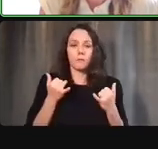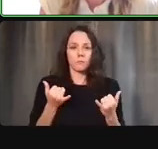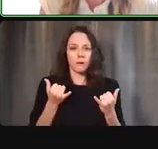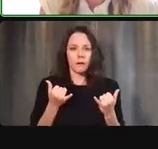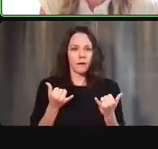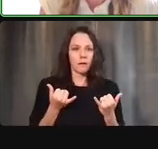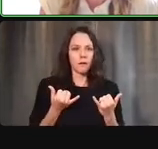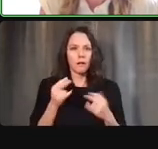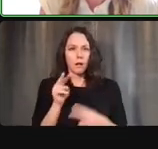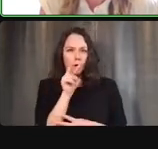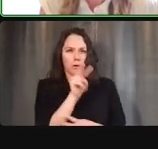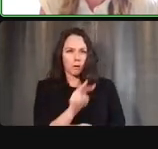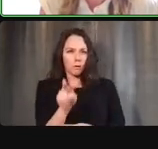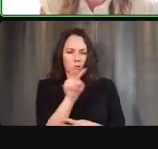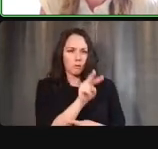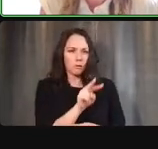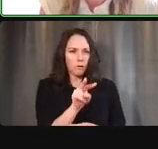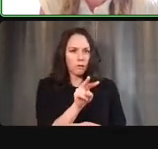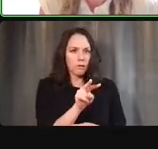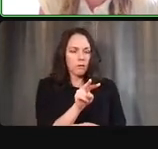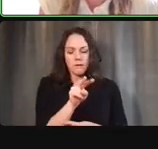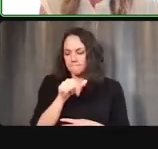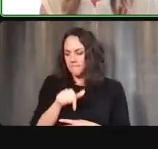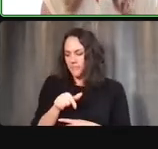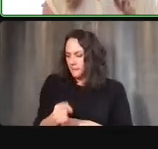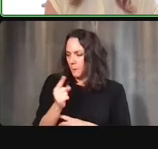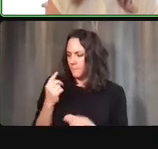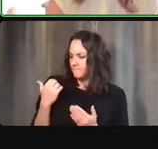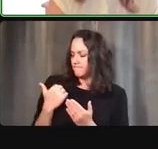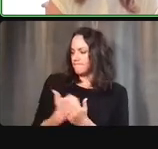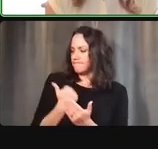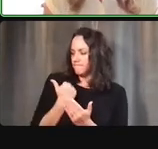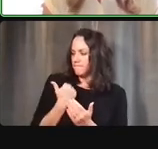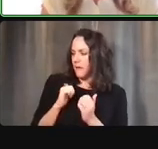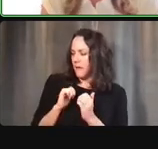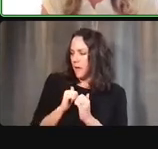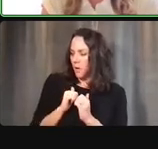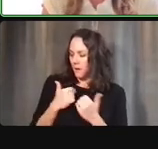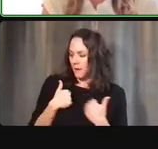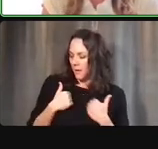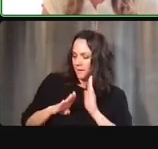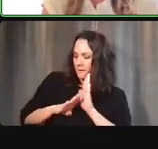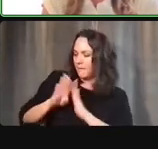that will cultivate wellness and strength and leave regret behind.